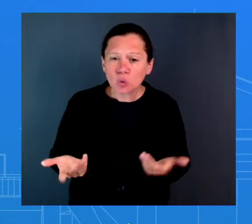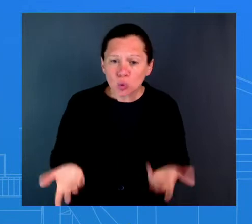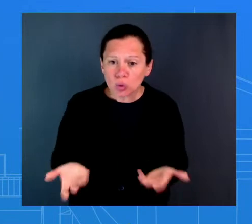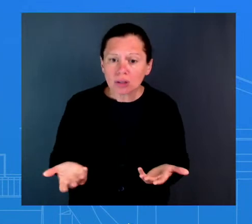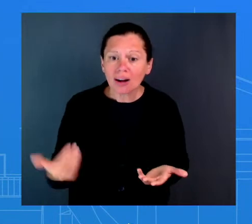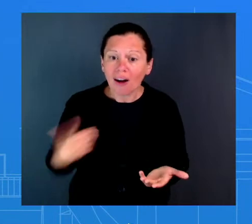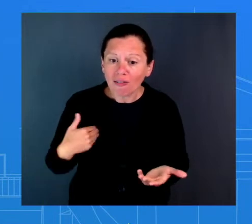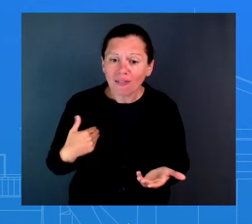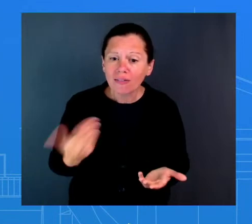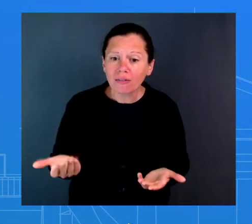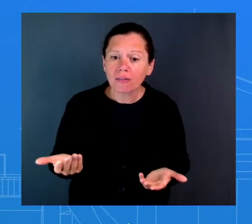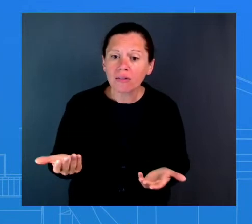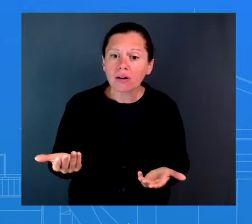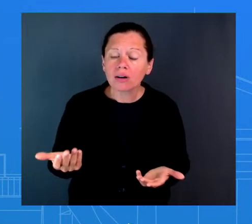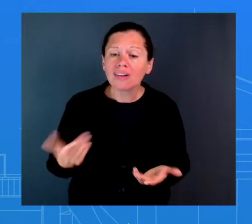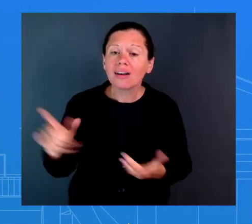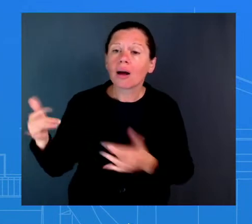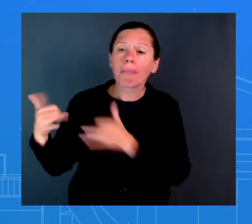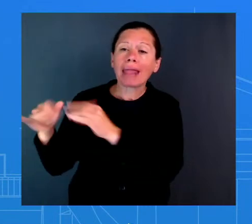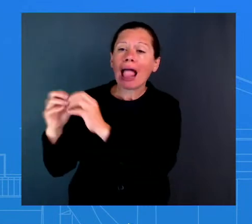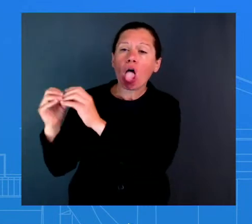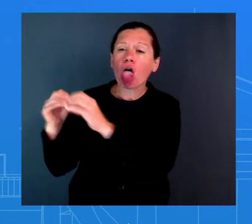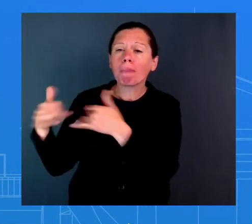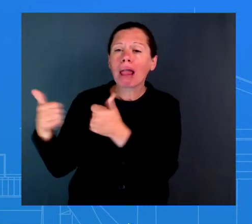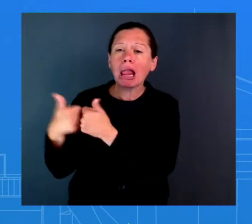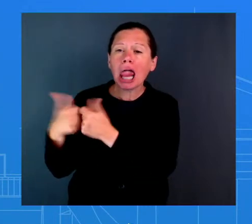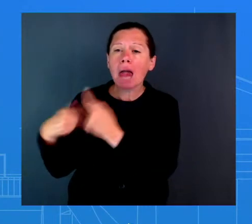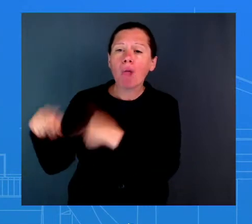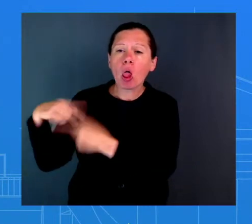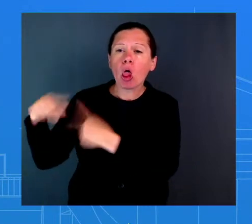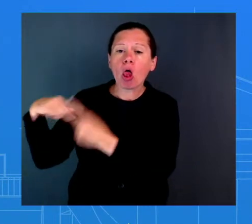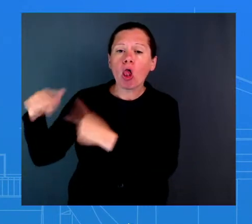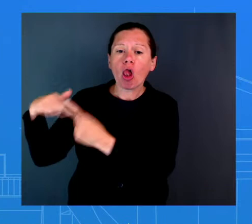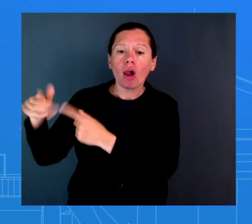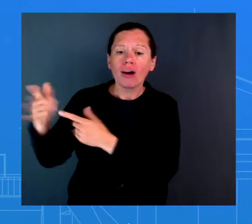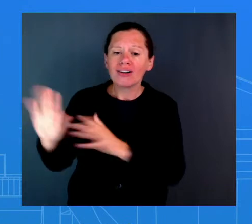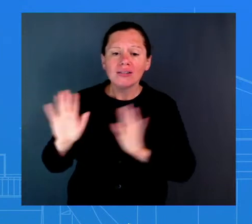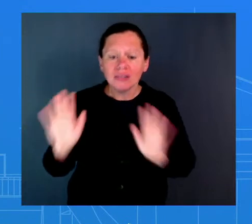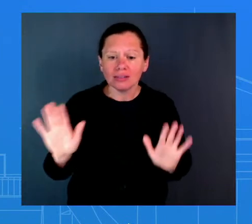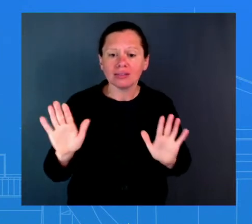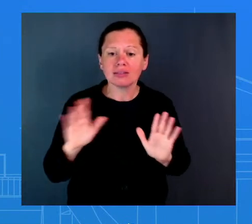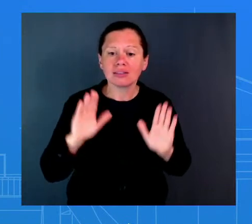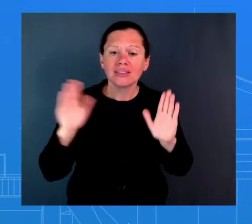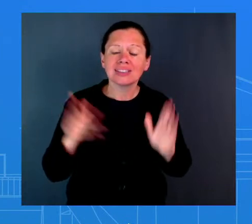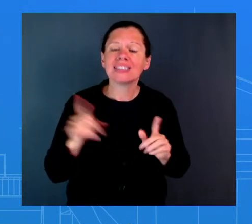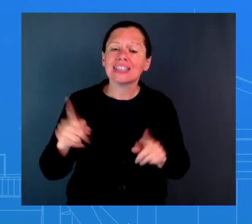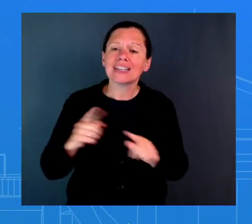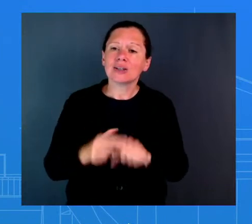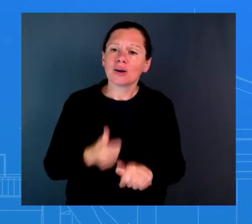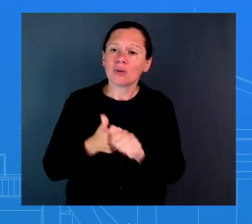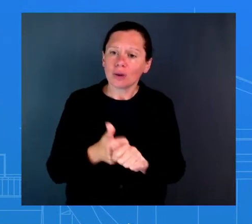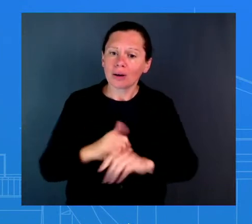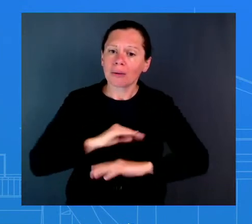There's so much at stake here. They should abide by the par- -- bipartisan deal we made in May, which two thirds --